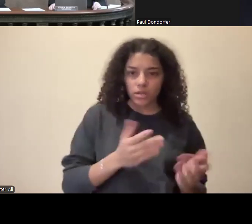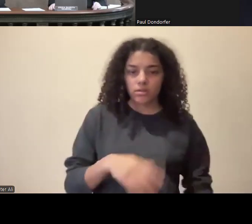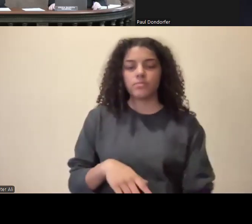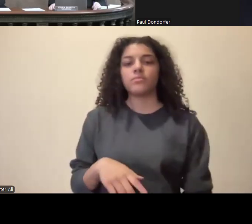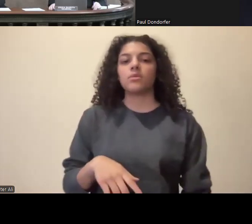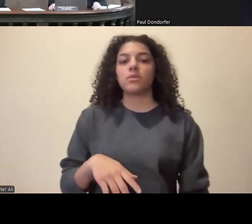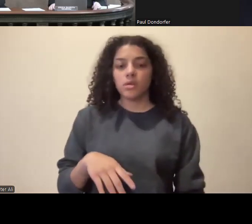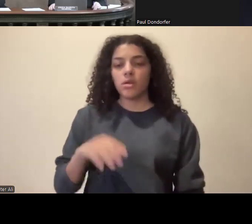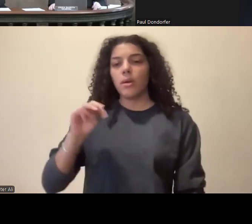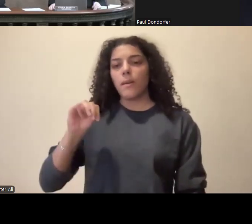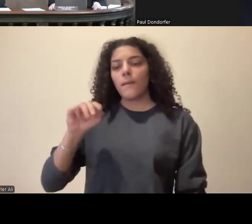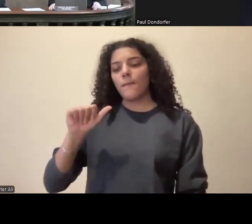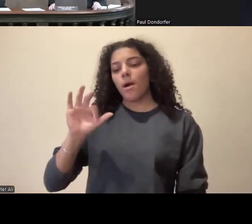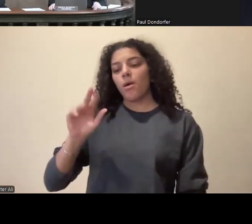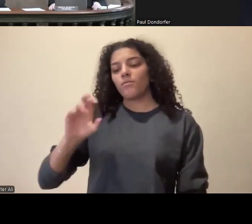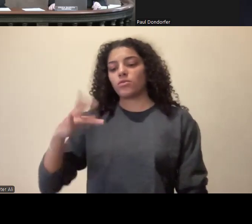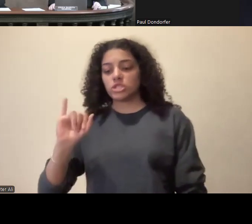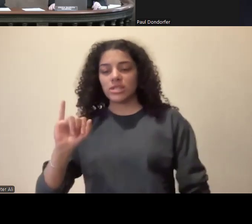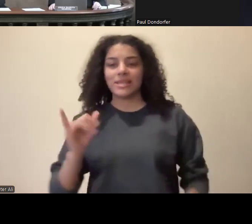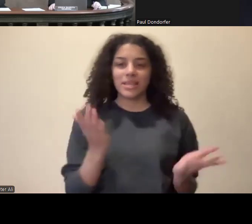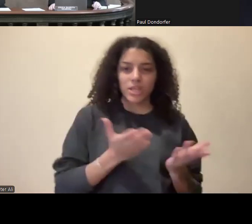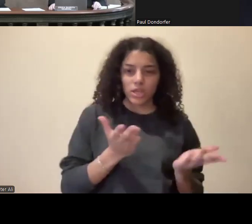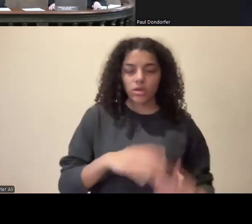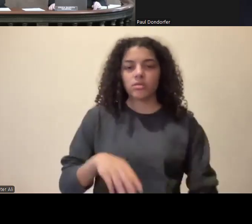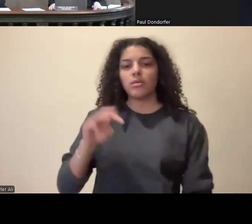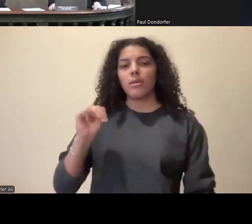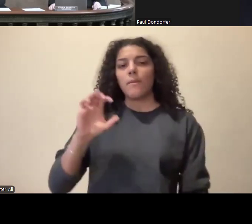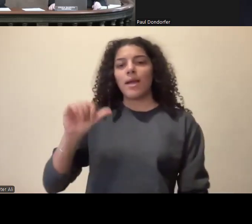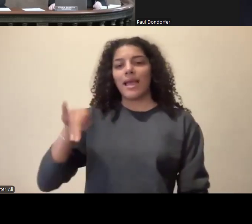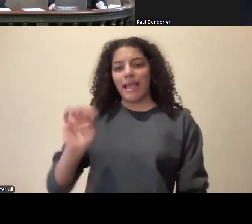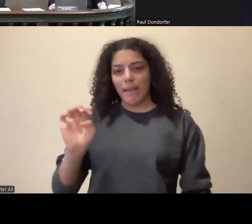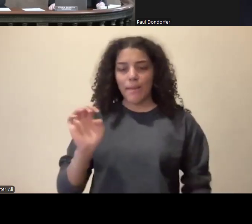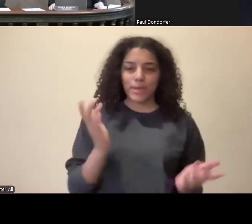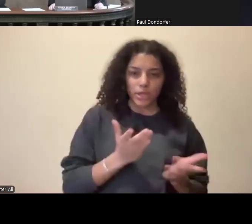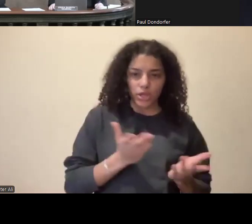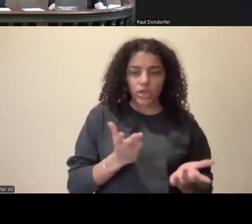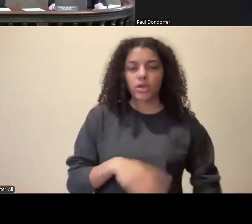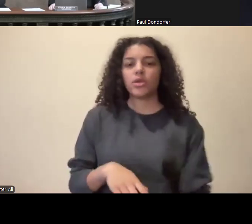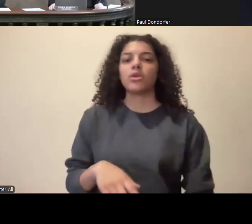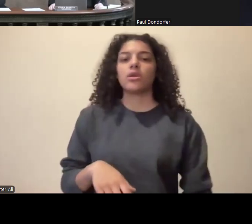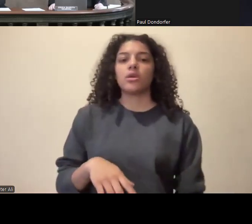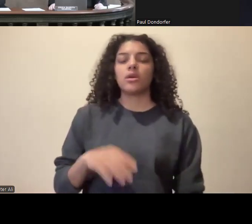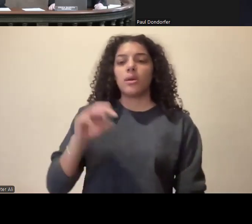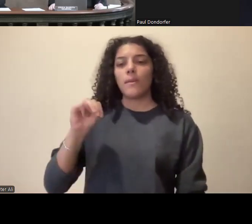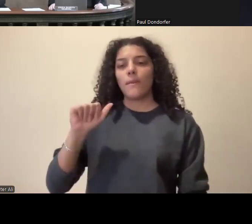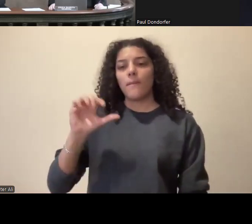Mr Mafucci Mr Mafucci is present Mr McCabe Mr McCabe is present Ms McIntyre here Miss